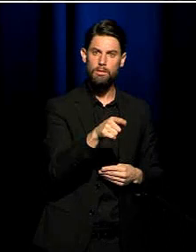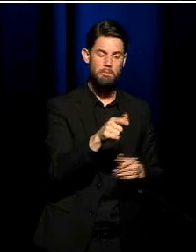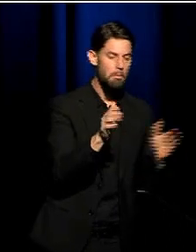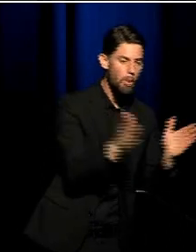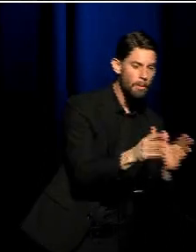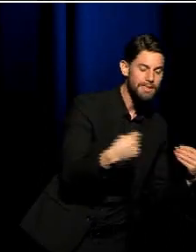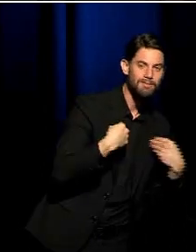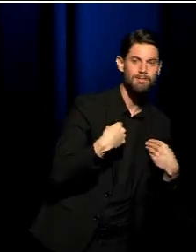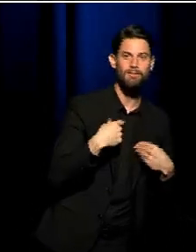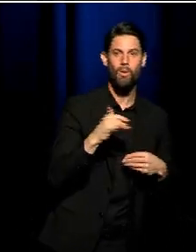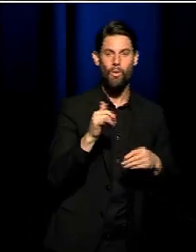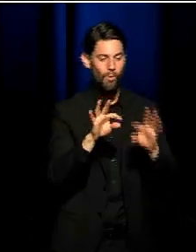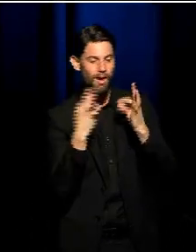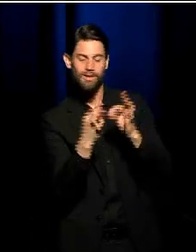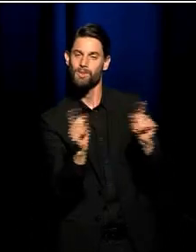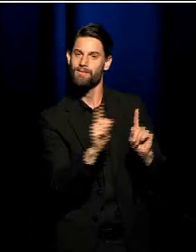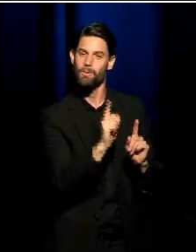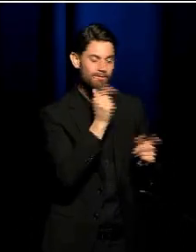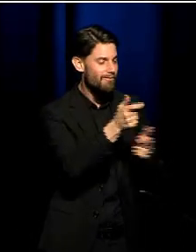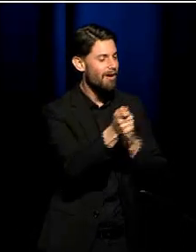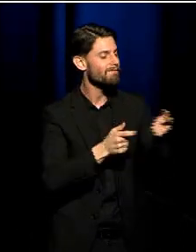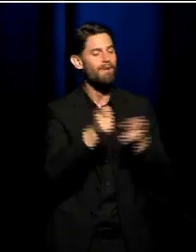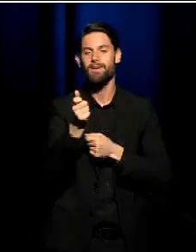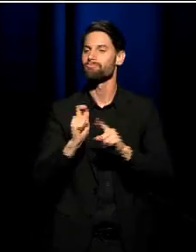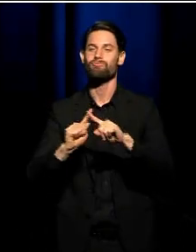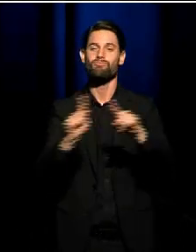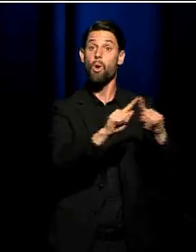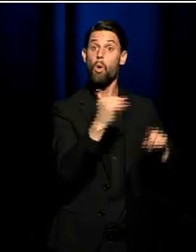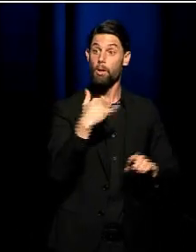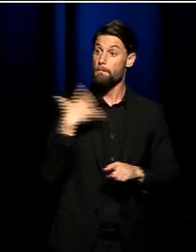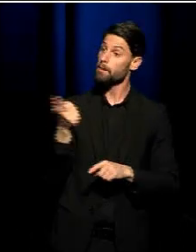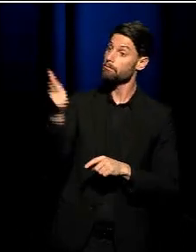expertise on relevant topics to give evidence. The Commission proposes that